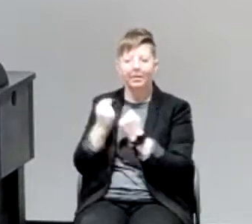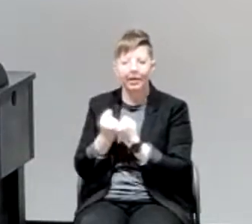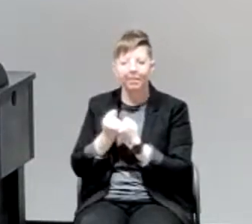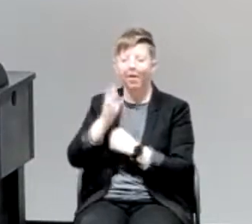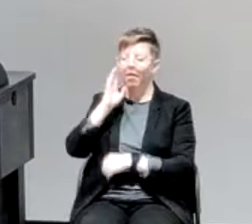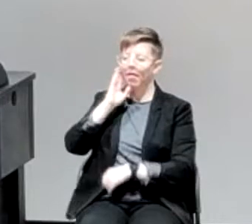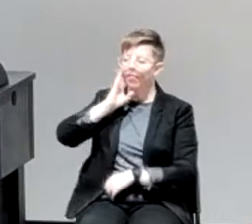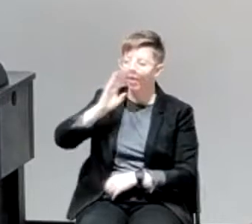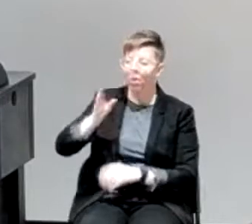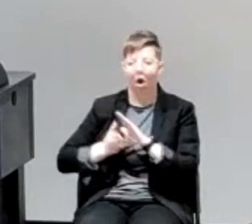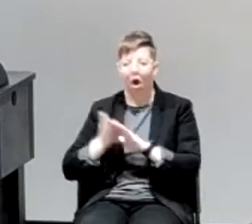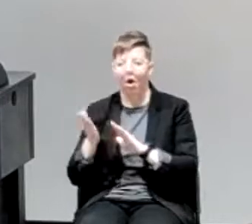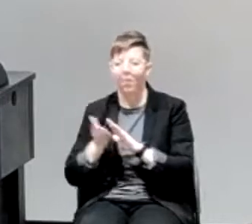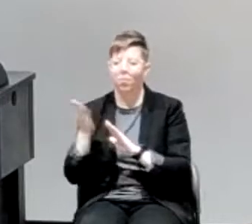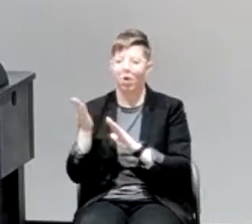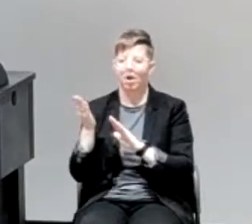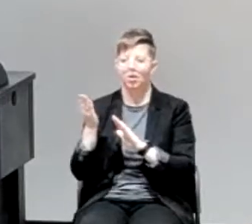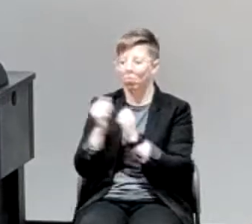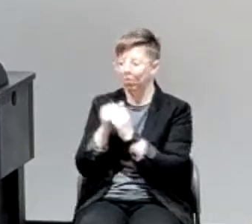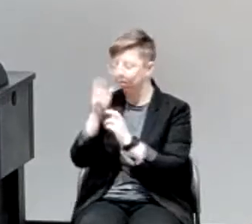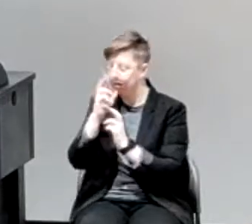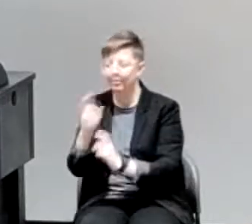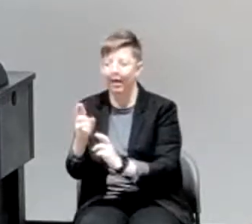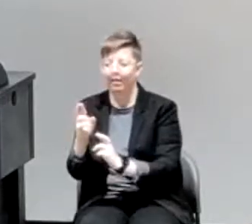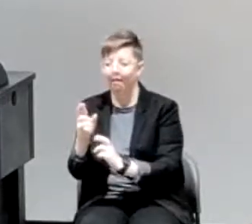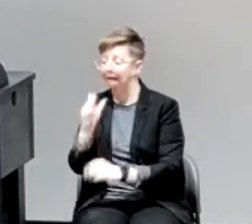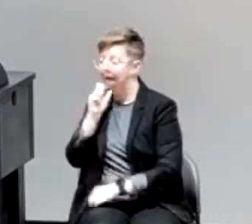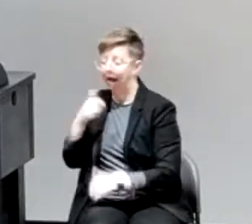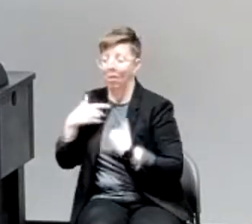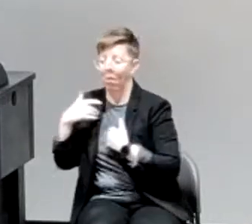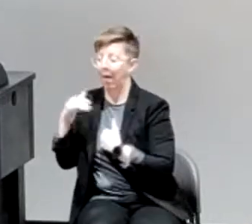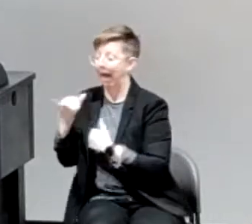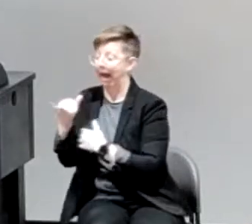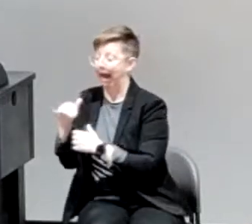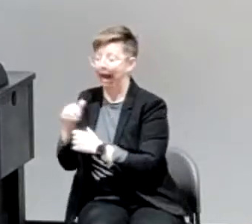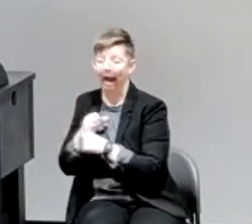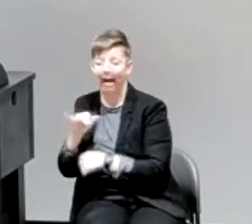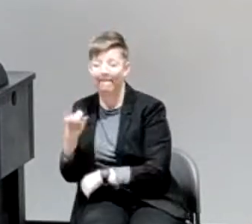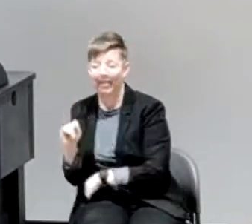What I want is peeps around me on my tribe on the home team to